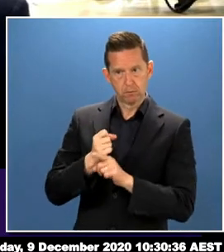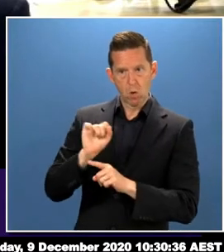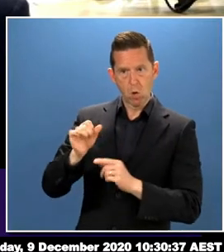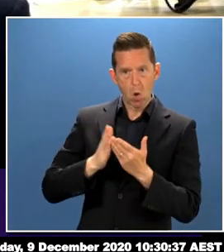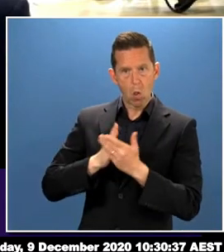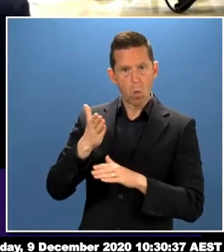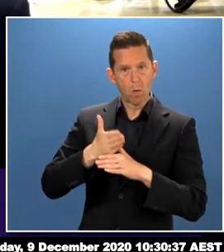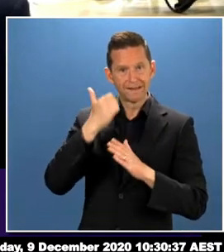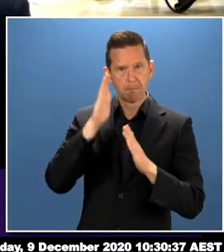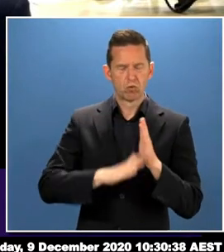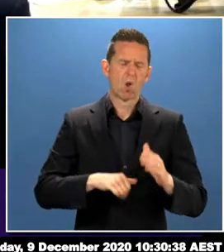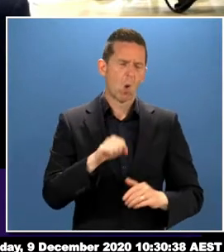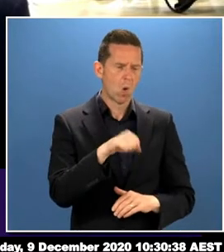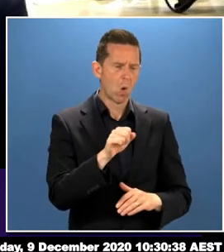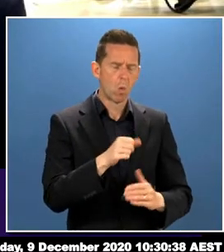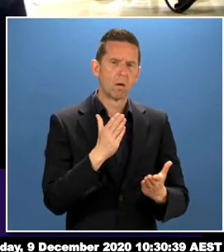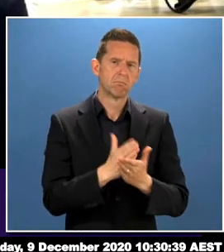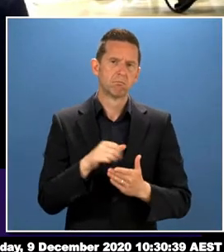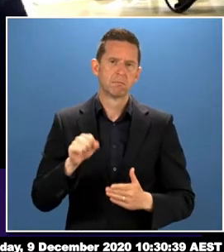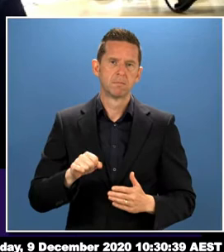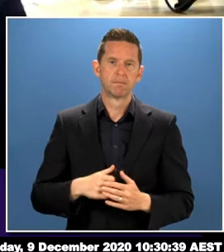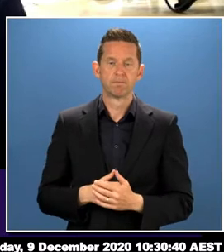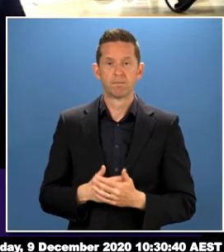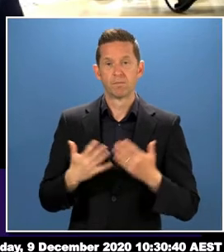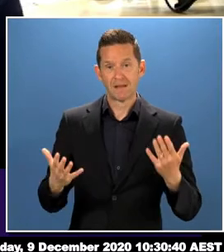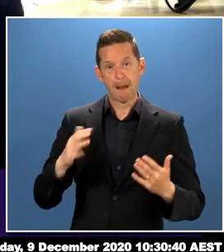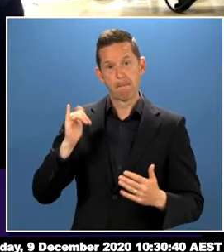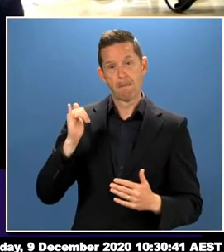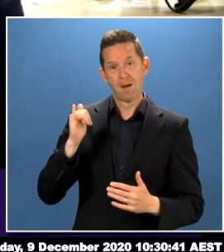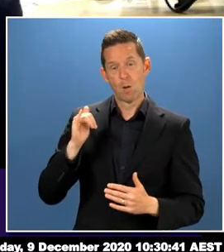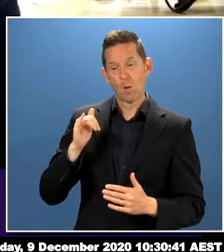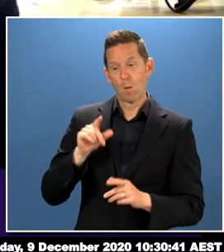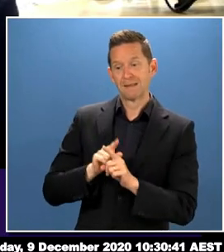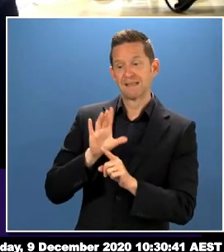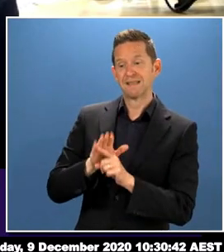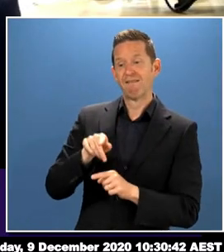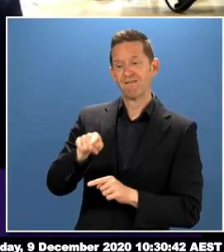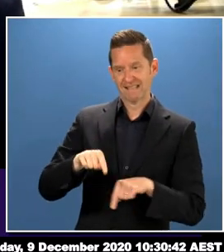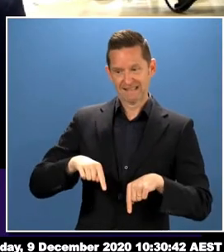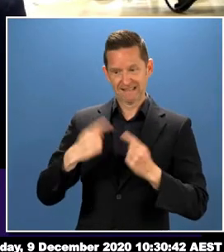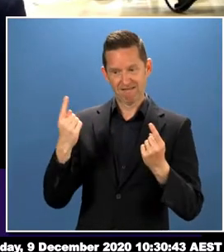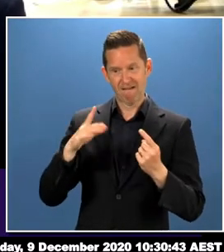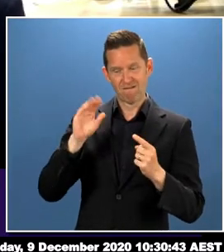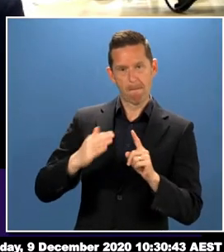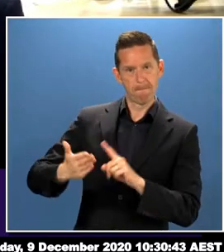Yes, yes, definitely. So perhaps the Mr Collins today might have been --- might be slightly different as to how you would approach that today?